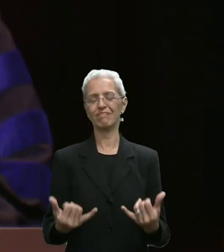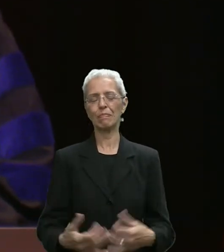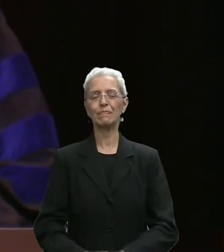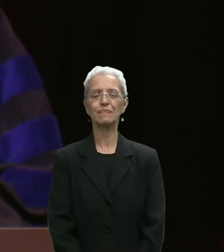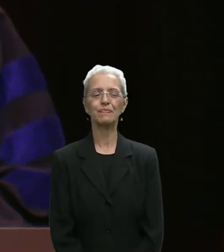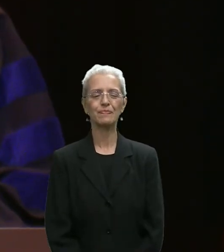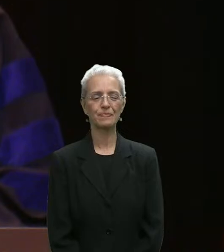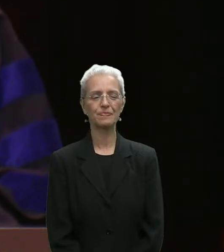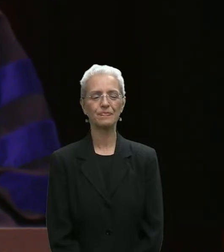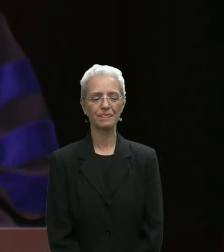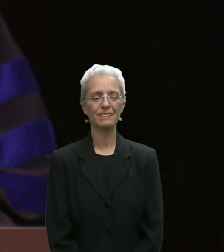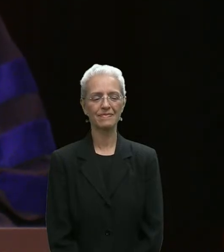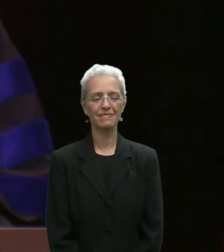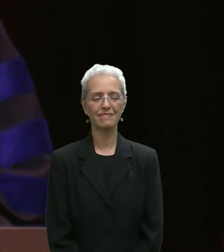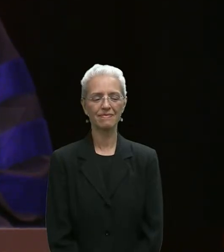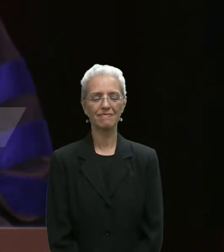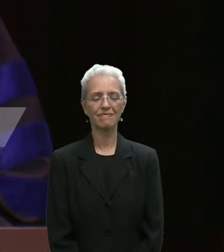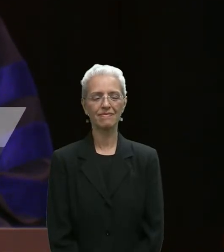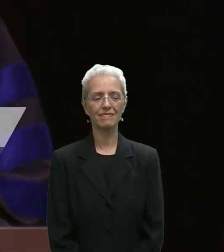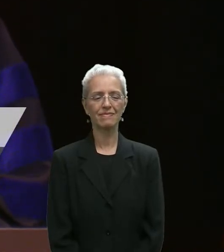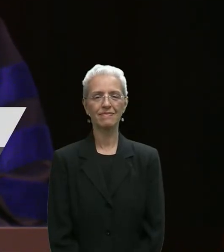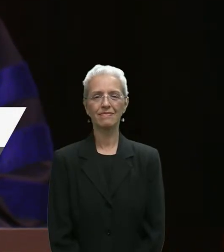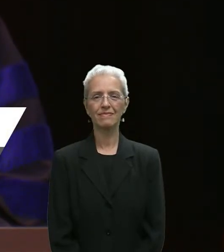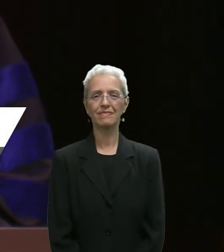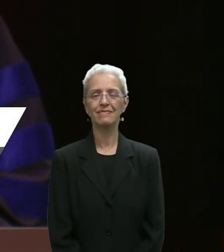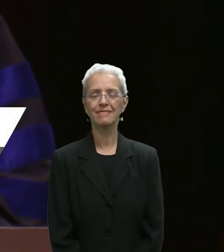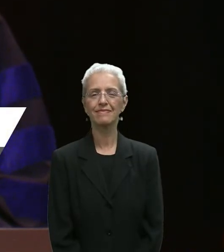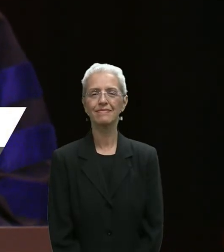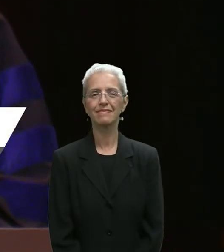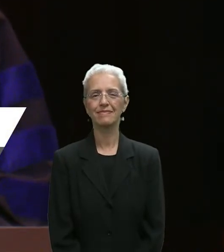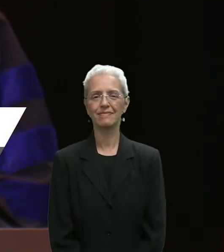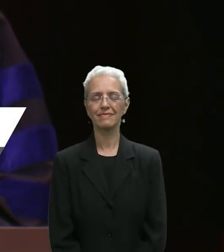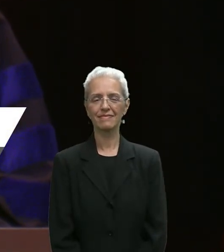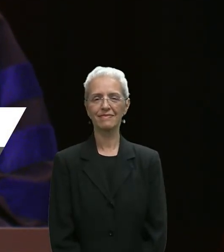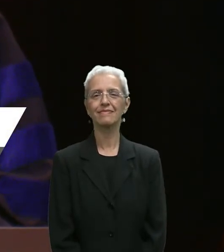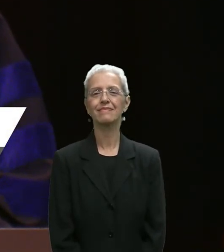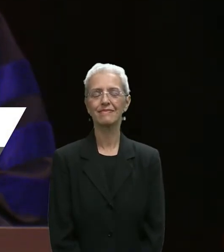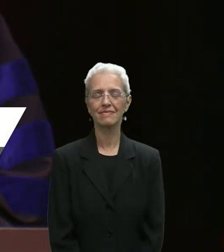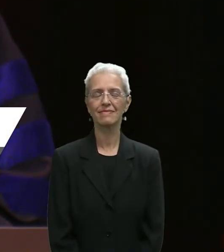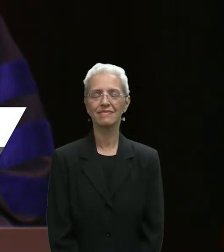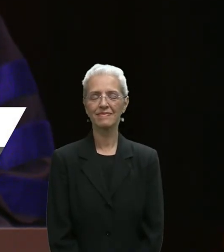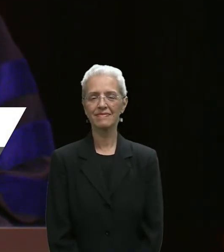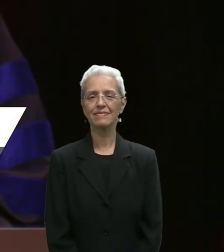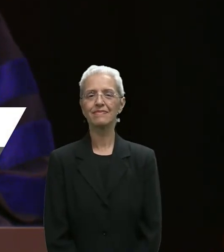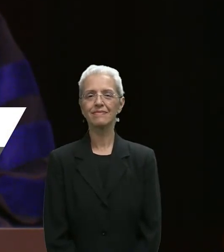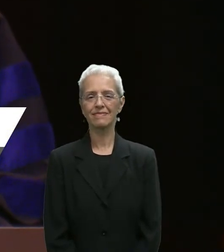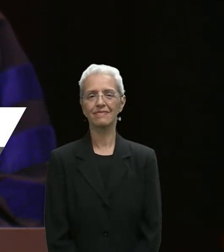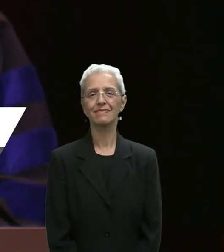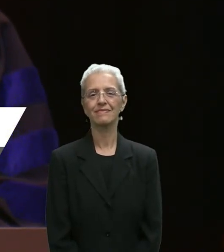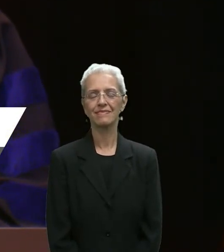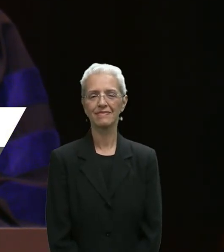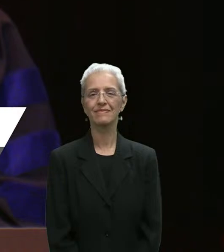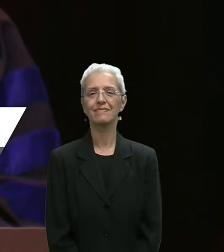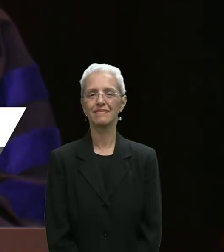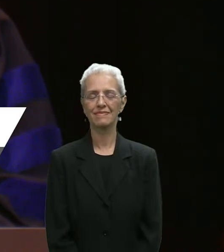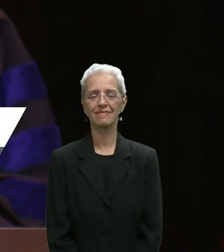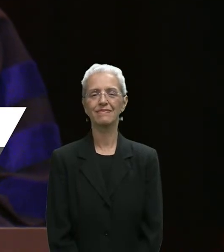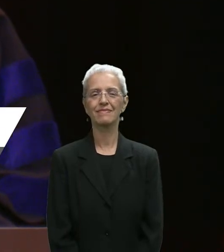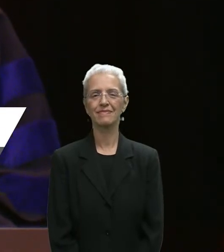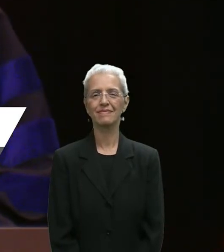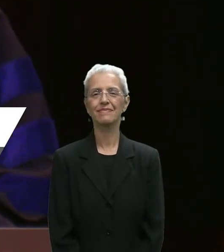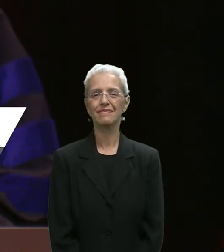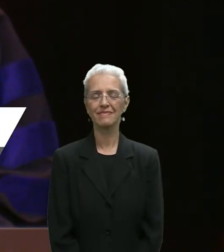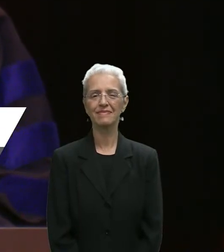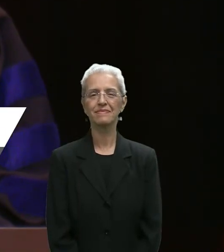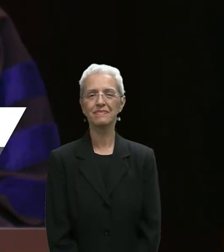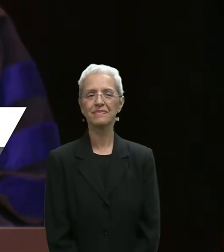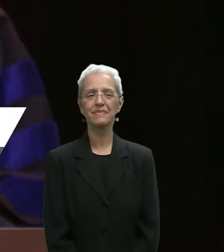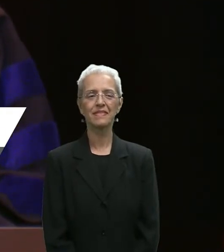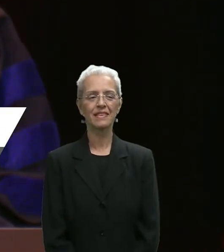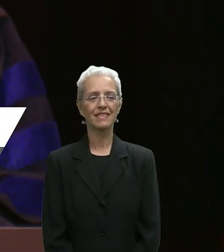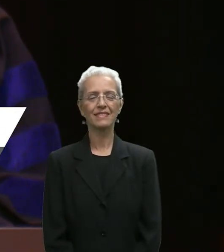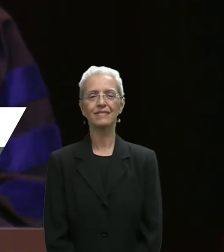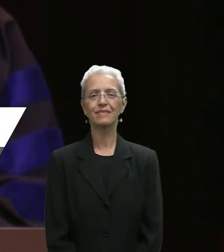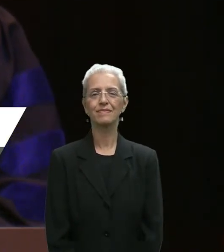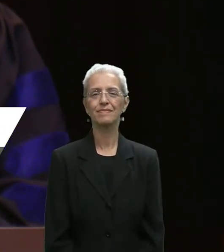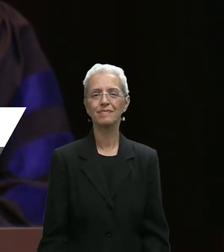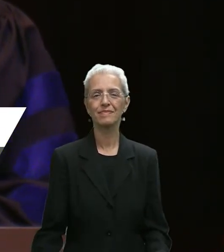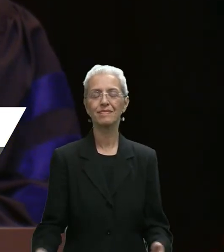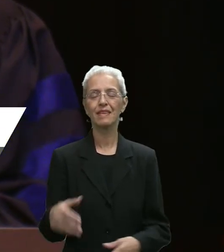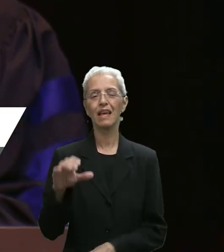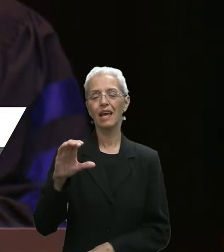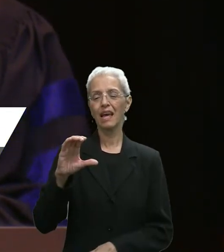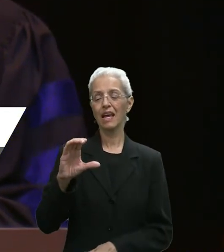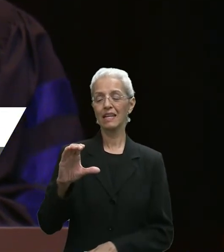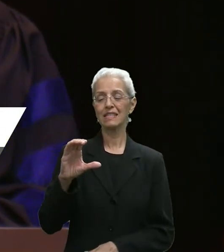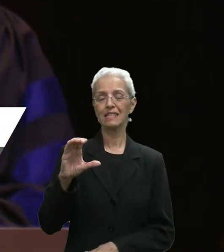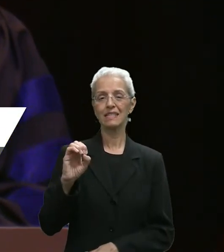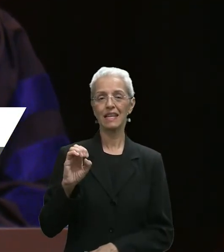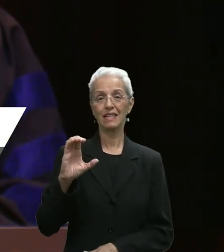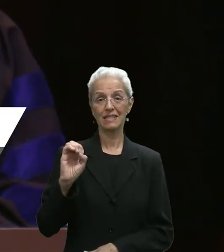Set!